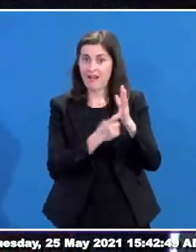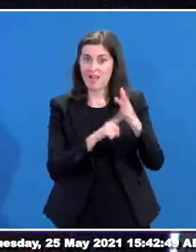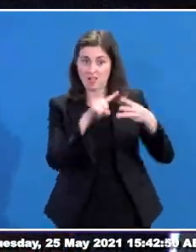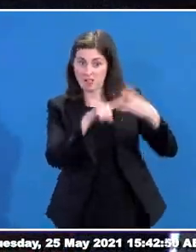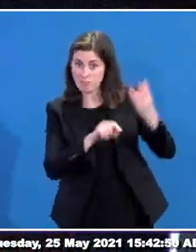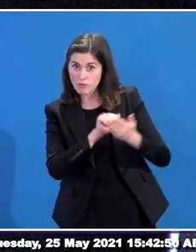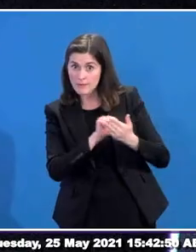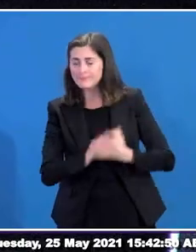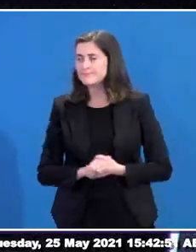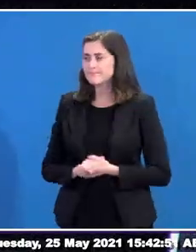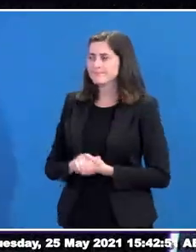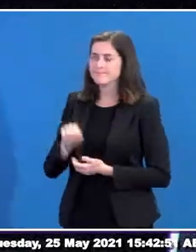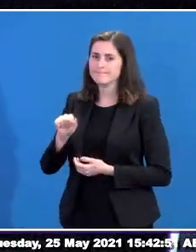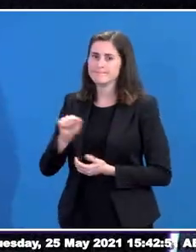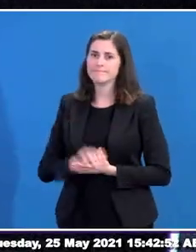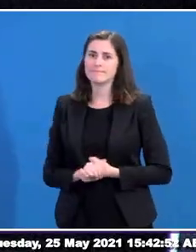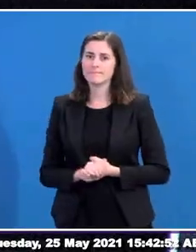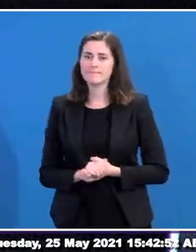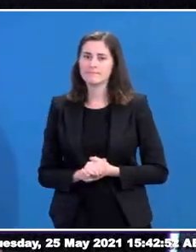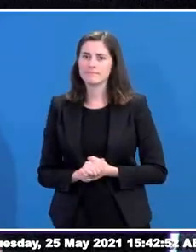Now, looking at all of those reports that we have worked